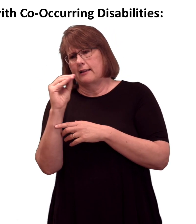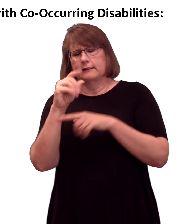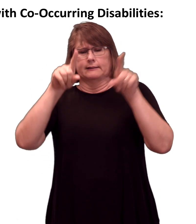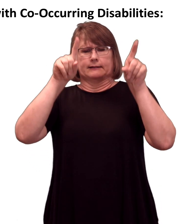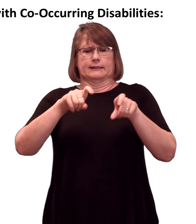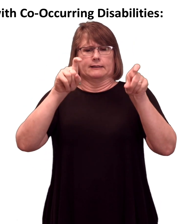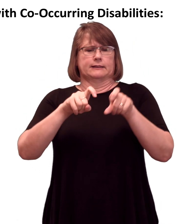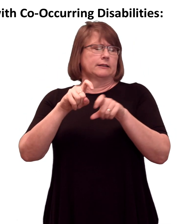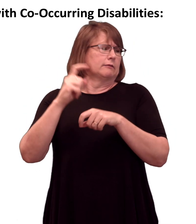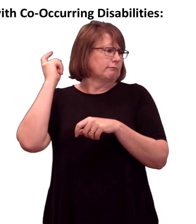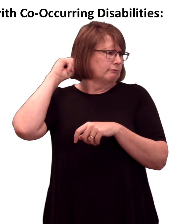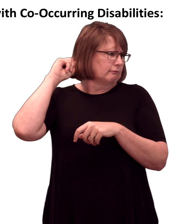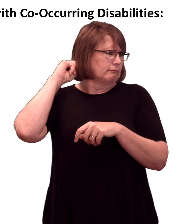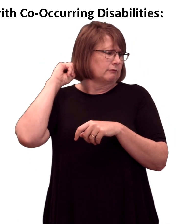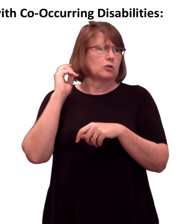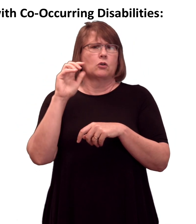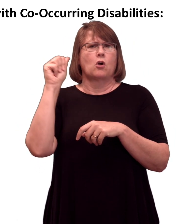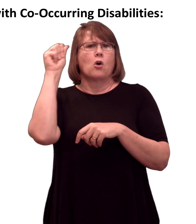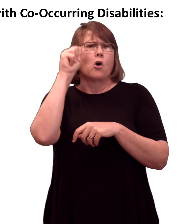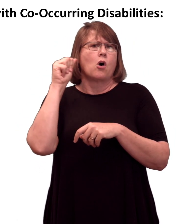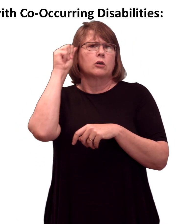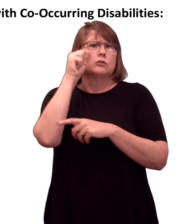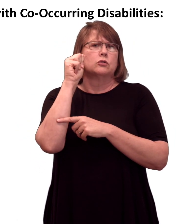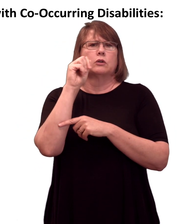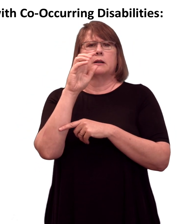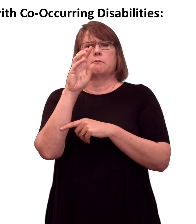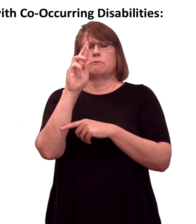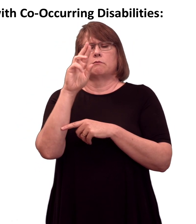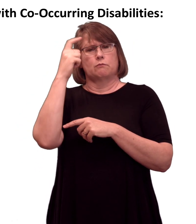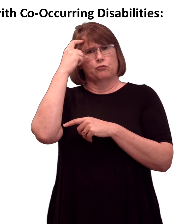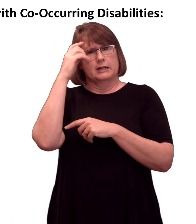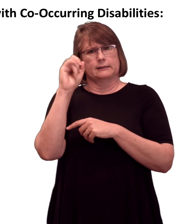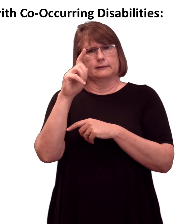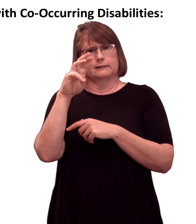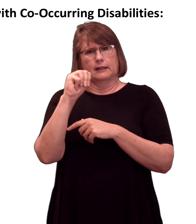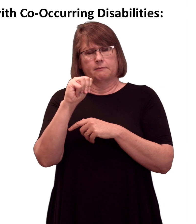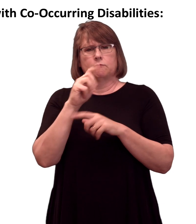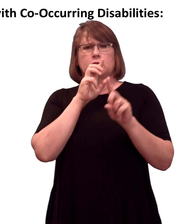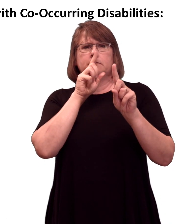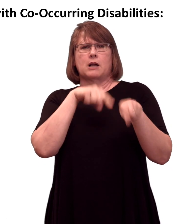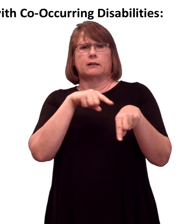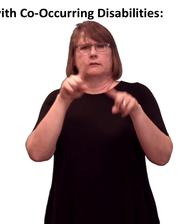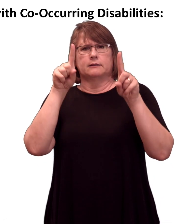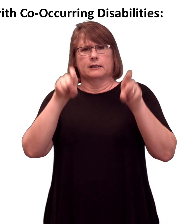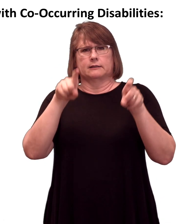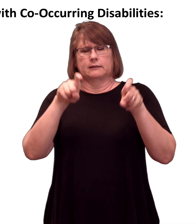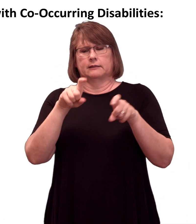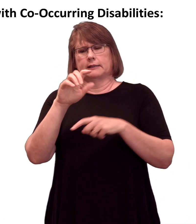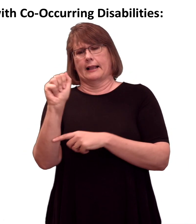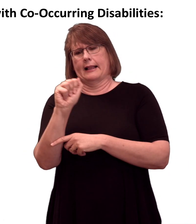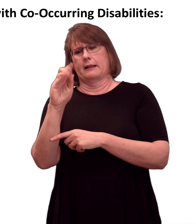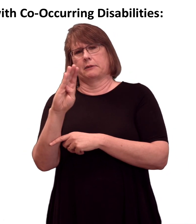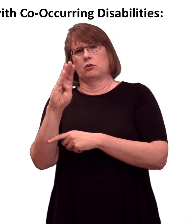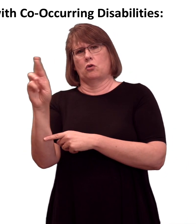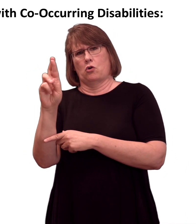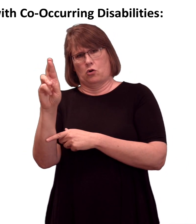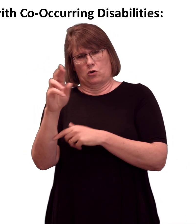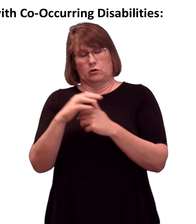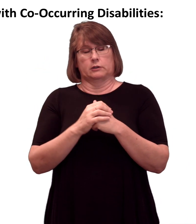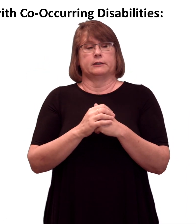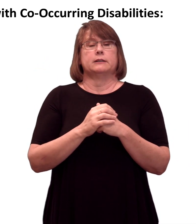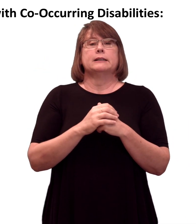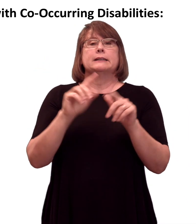or auditory brainstem response testing.